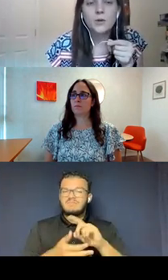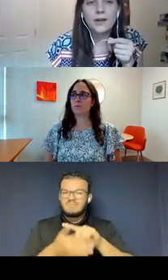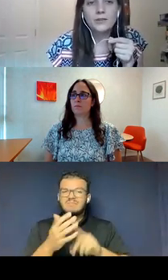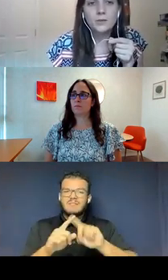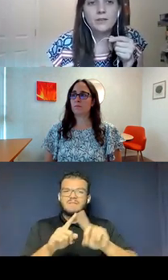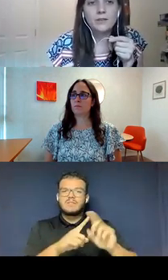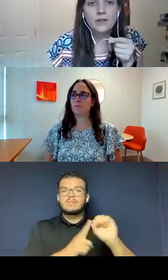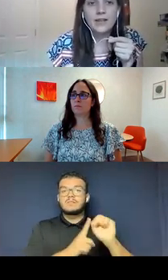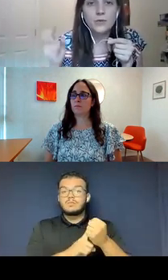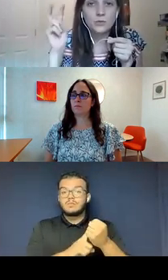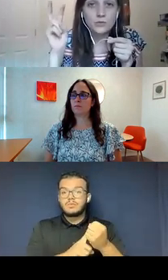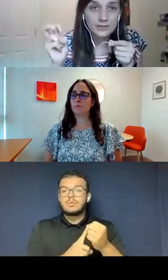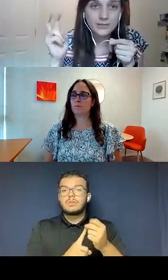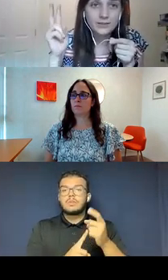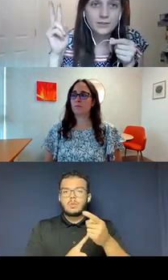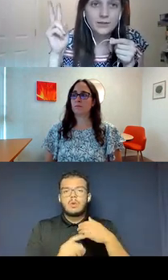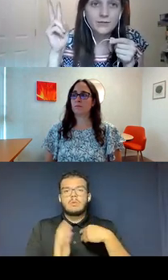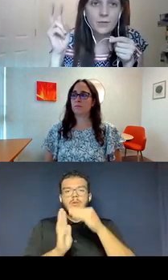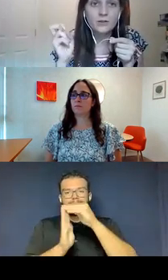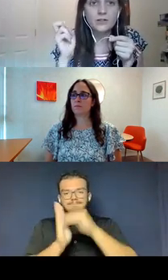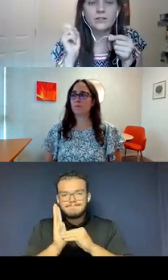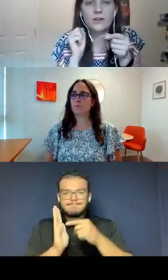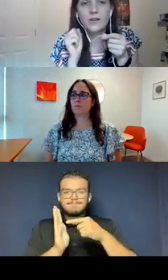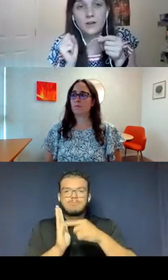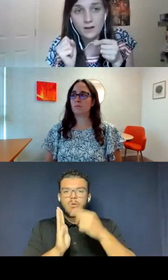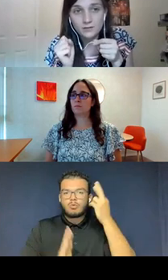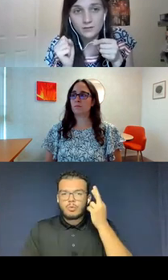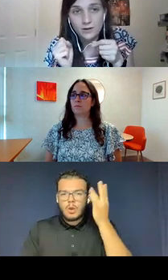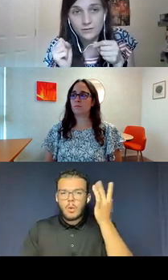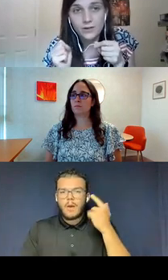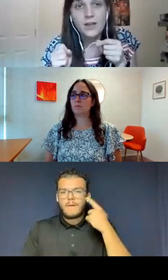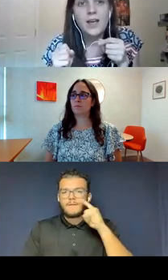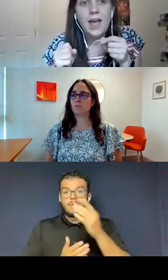going to be spelling out the reasons for partially served and not served.